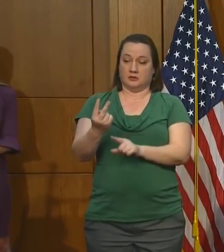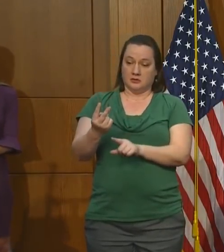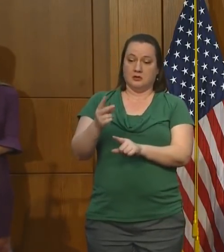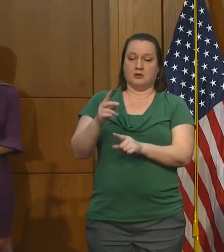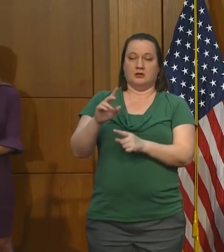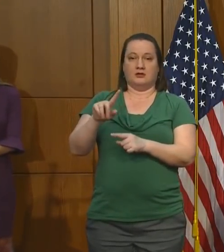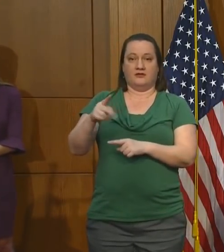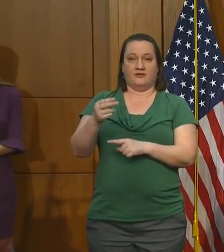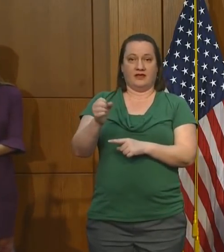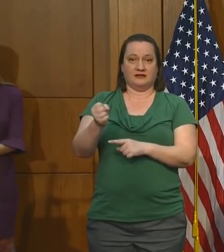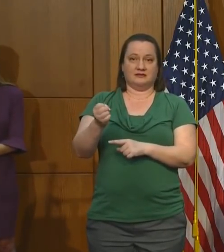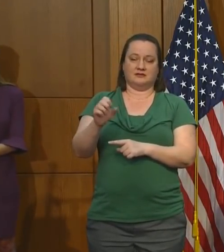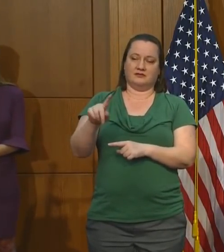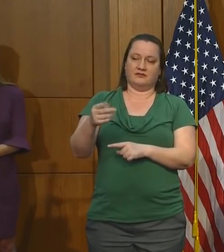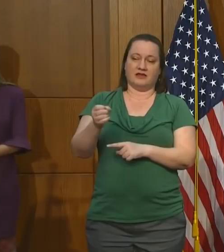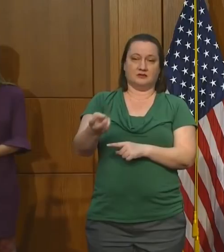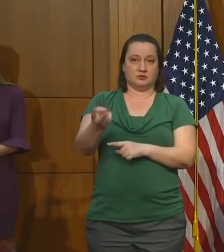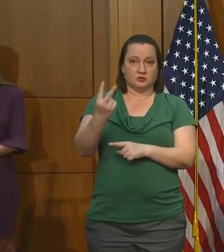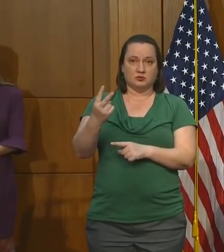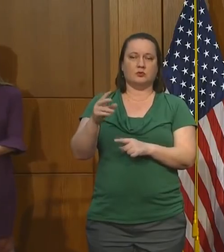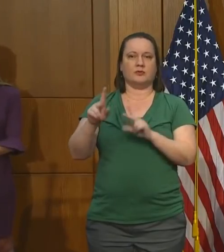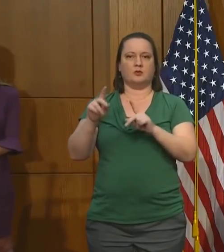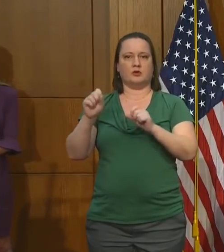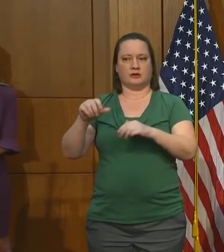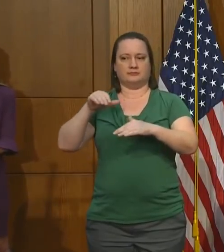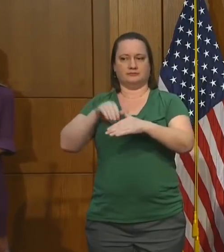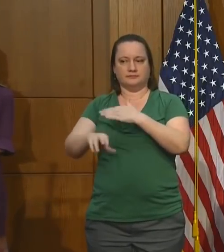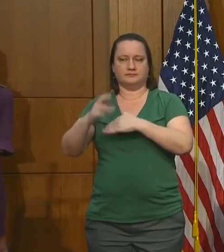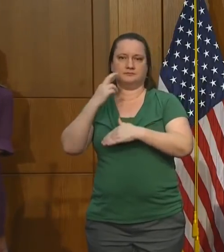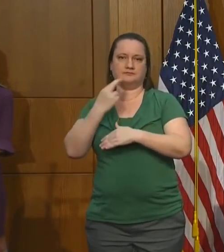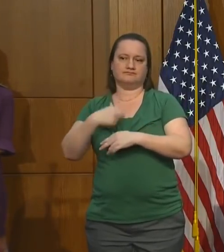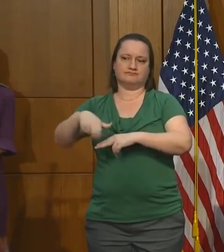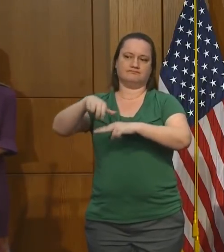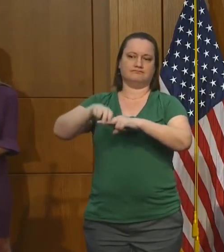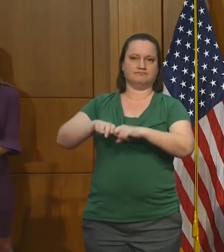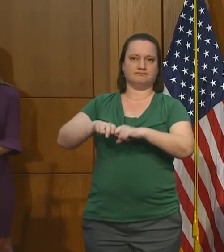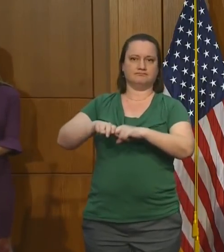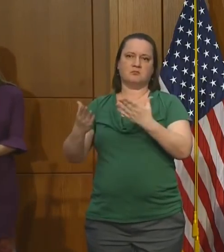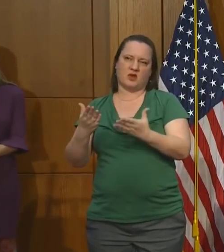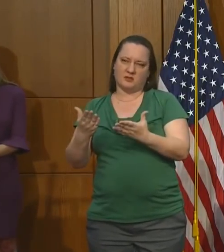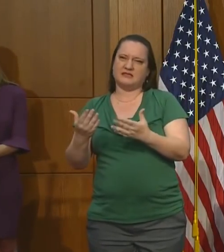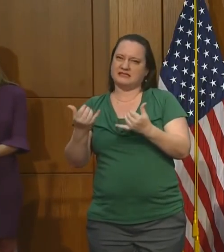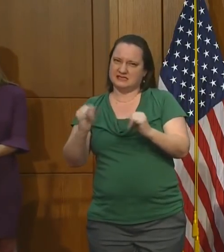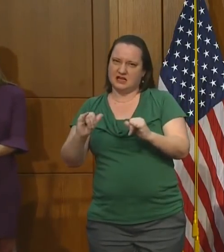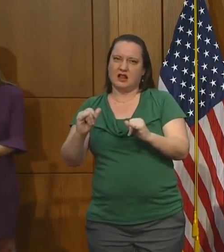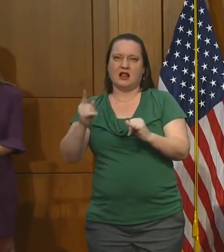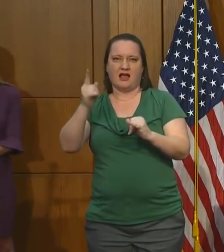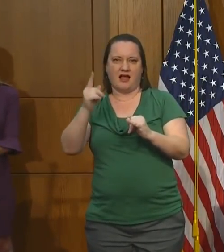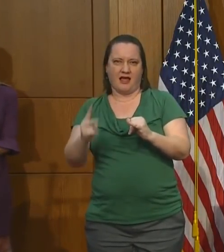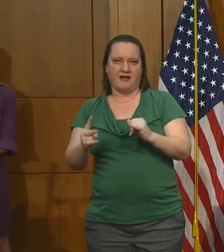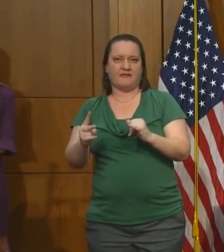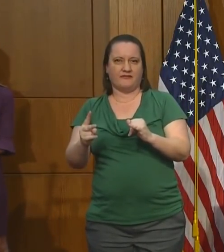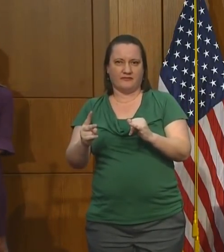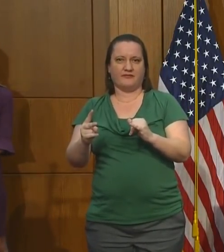HOPEFULLY AFTER TWO WEEKS WE'LL BE ABLE TO FIND A FACE TO IN AND THAT WORK RALPH-